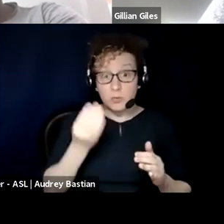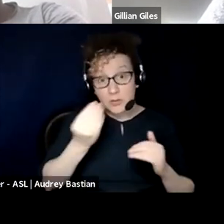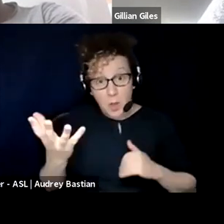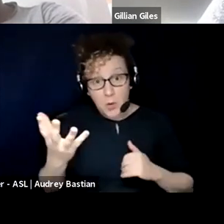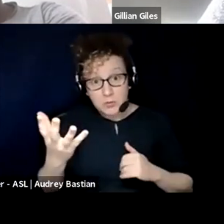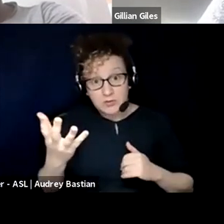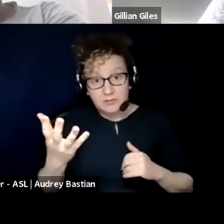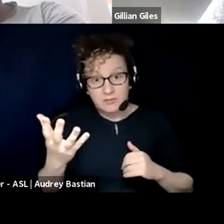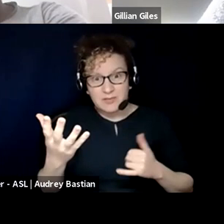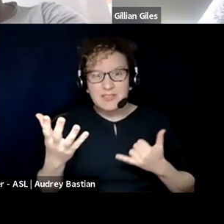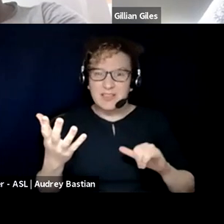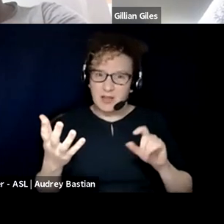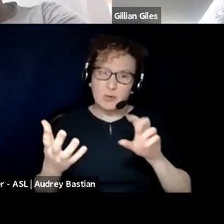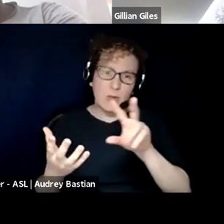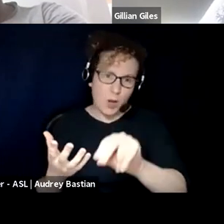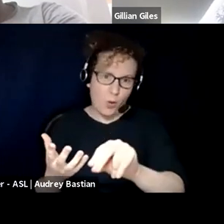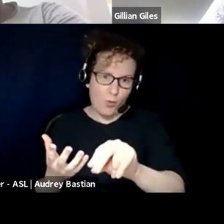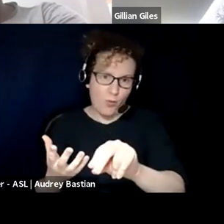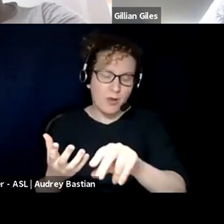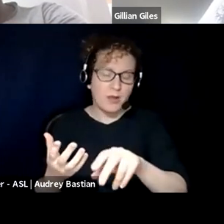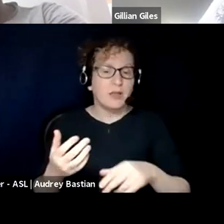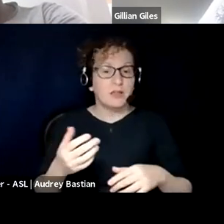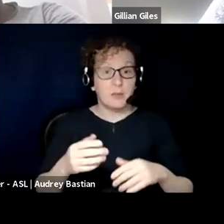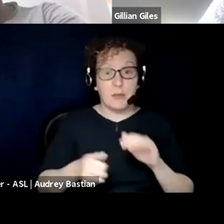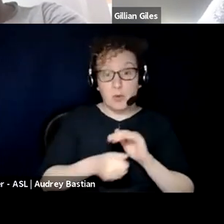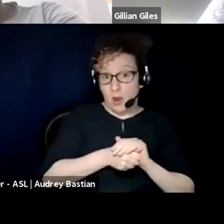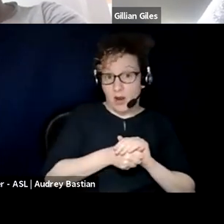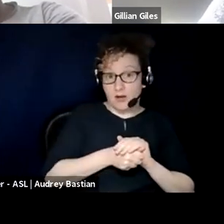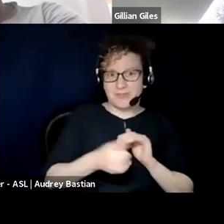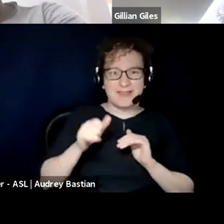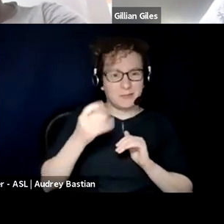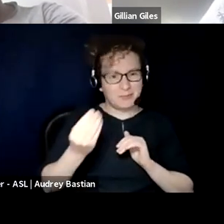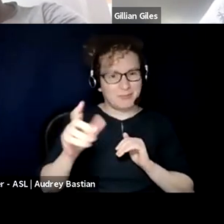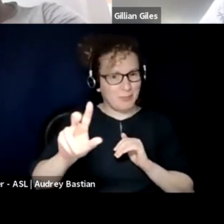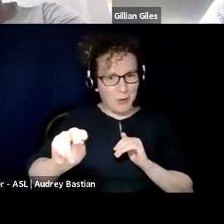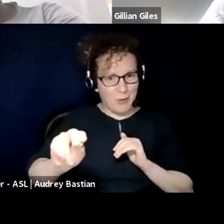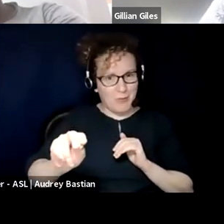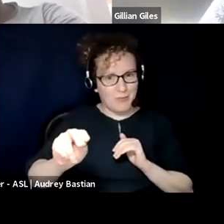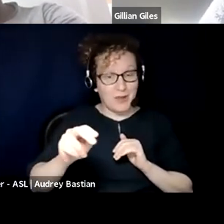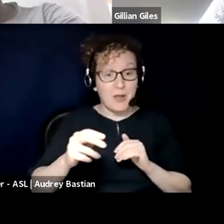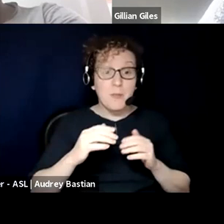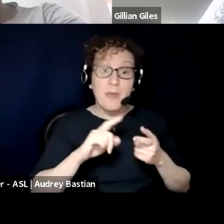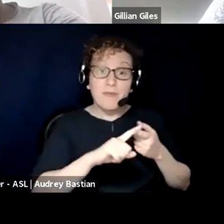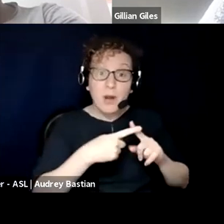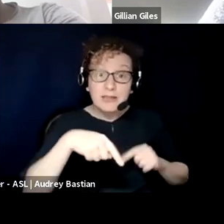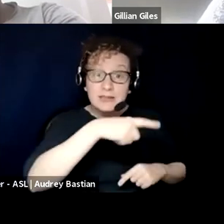did not choose to disclose my disability to a lot of my friends or people that I met